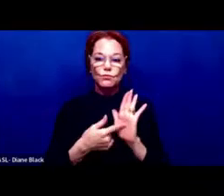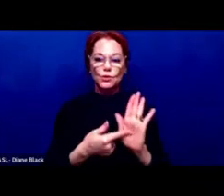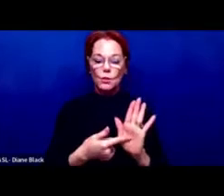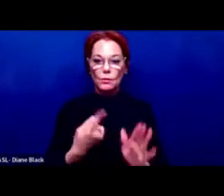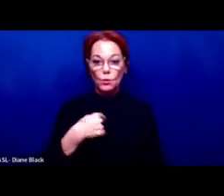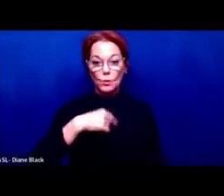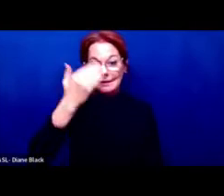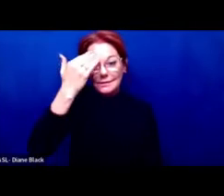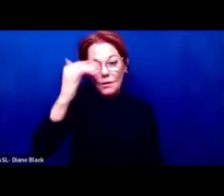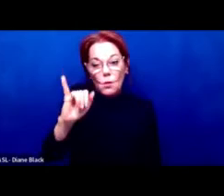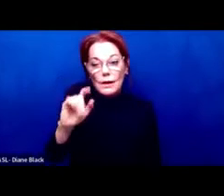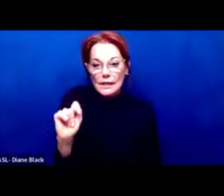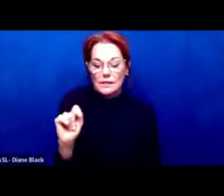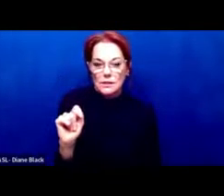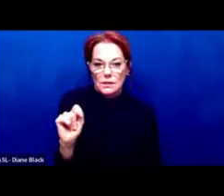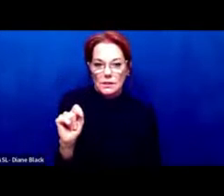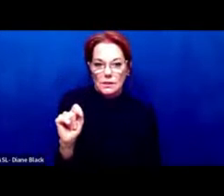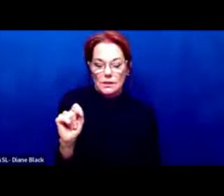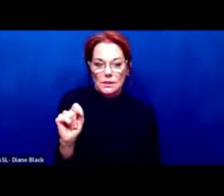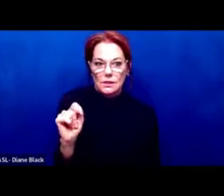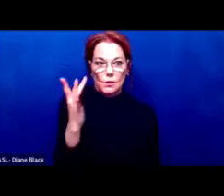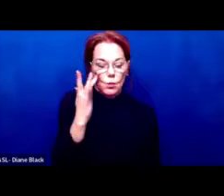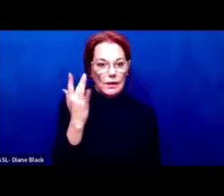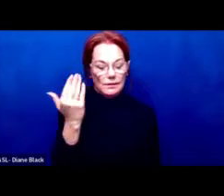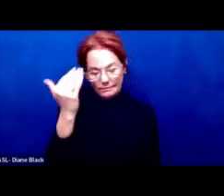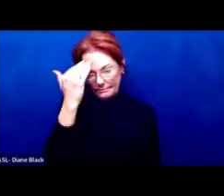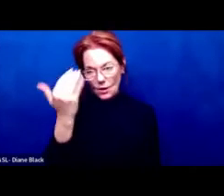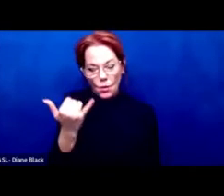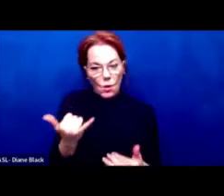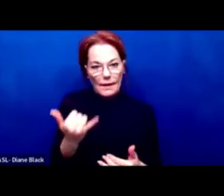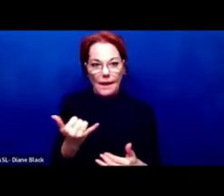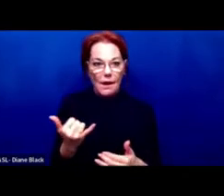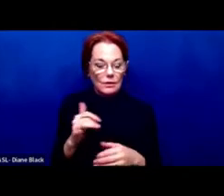is it is strained as is. And so organizations that do get